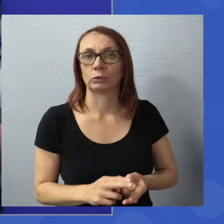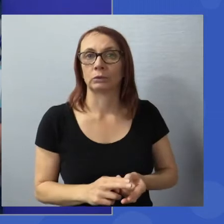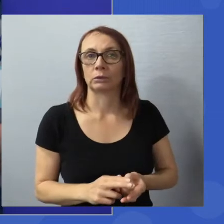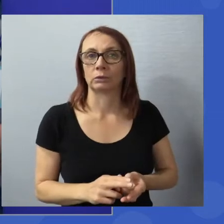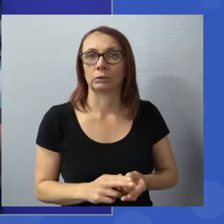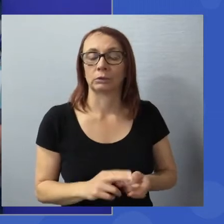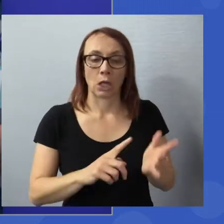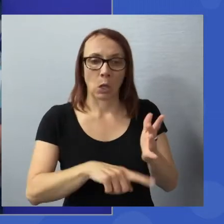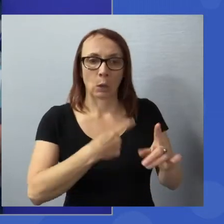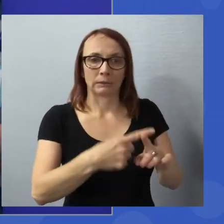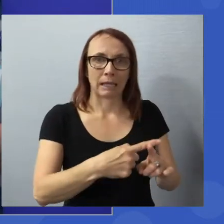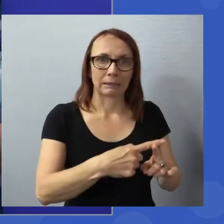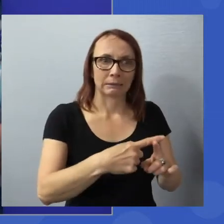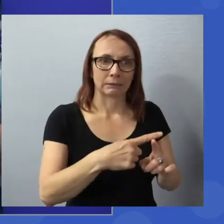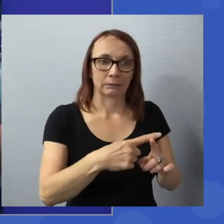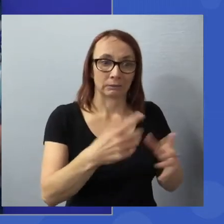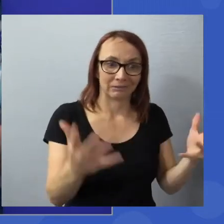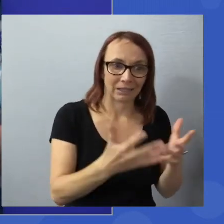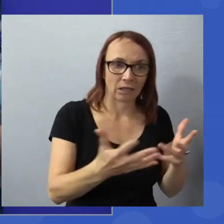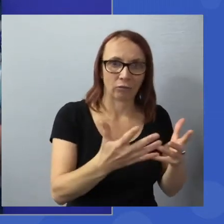disincentives will improve the environment by reducing the carbon